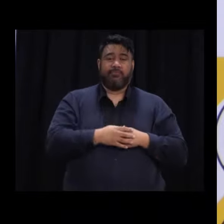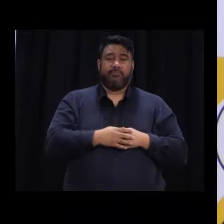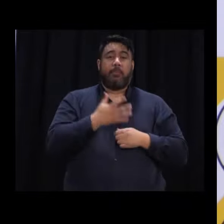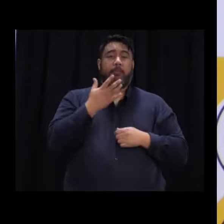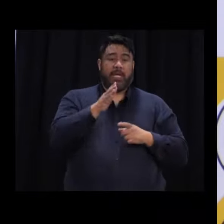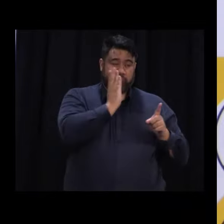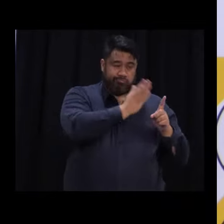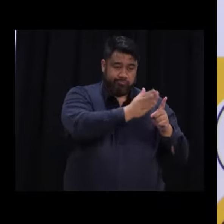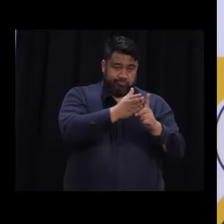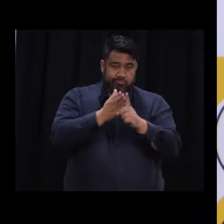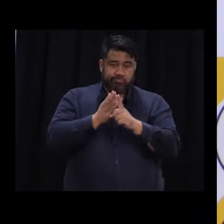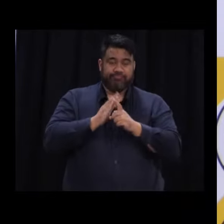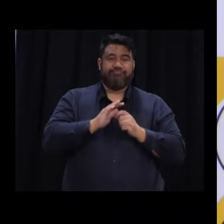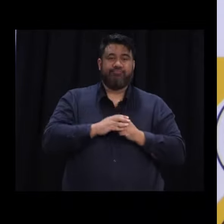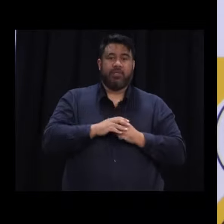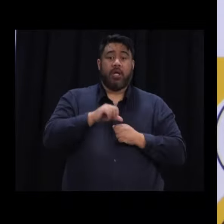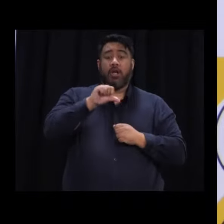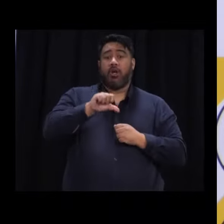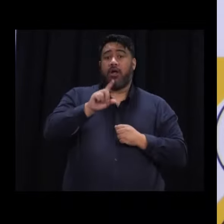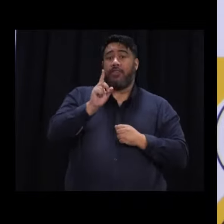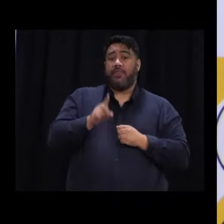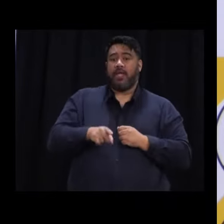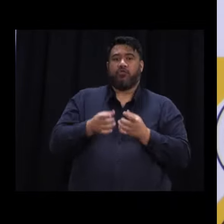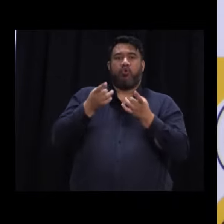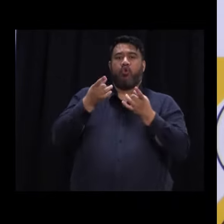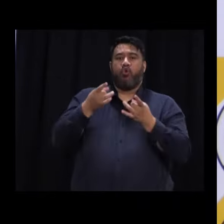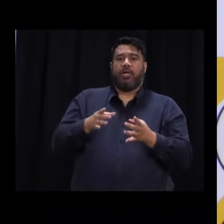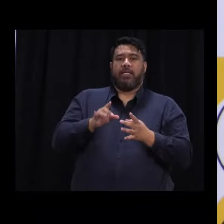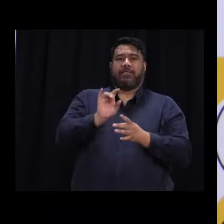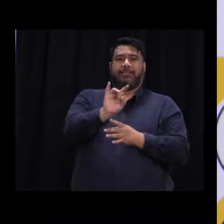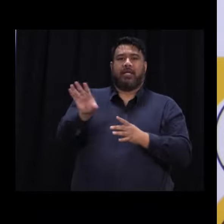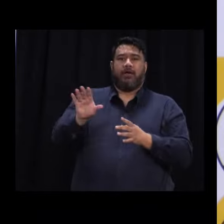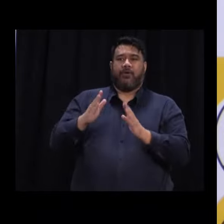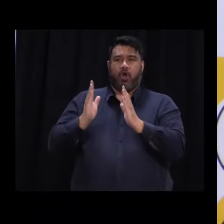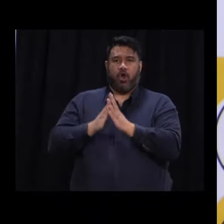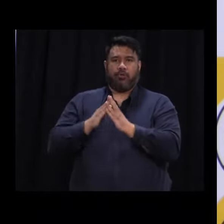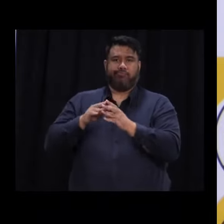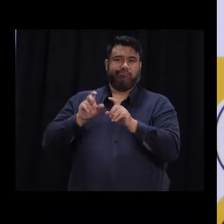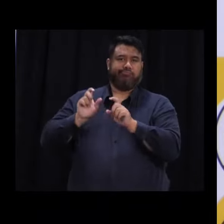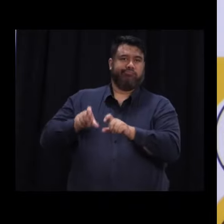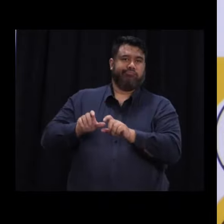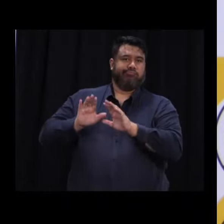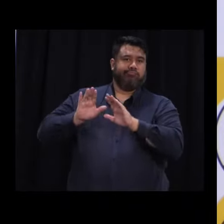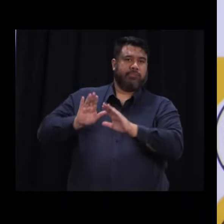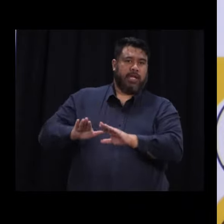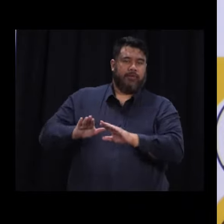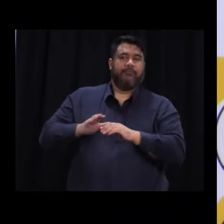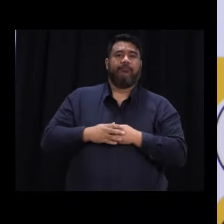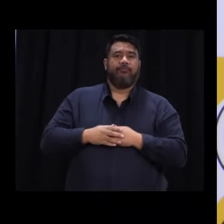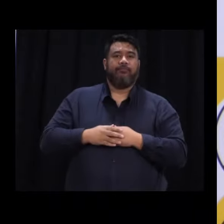more than ten times the number